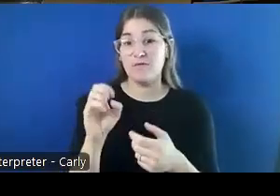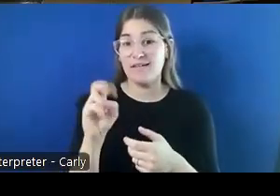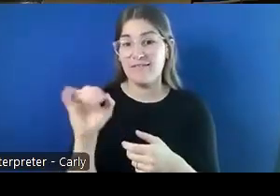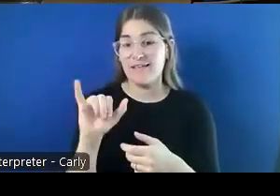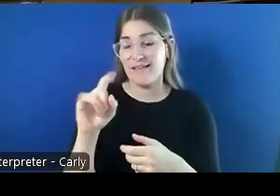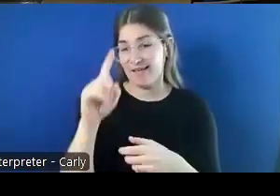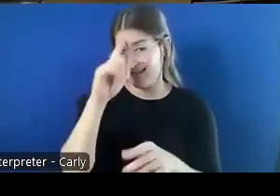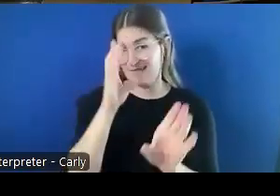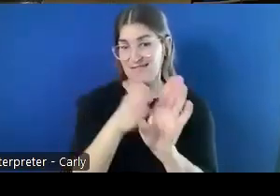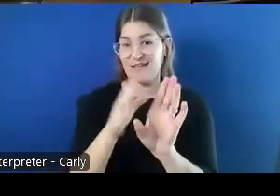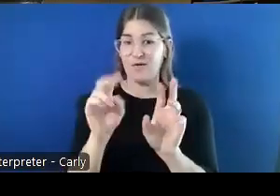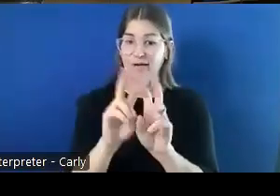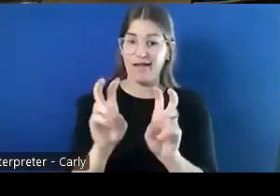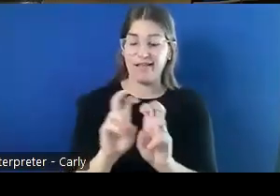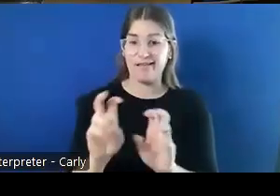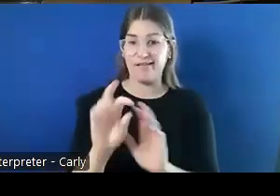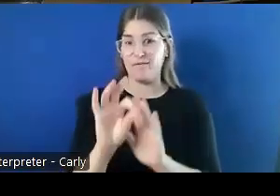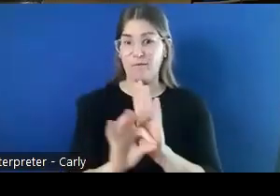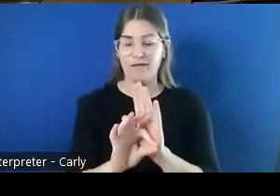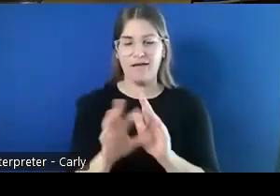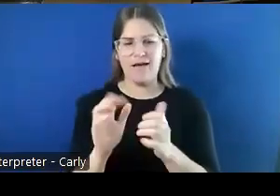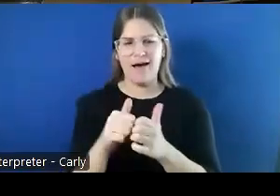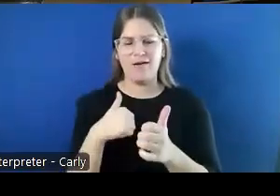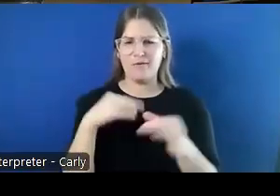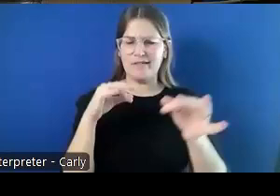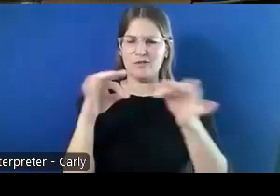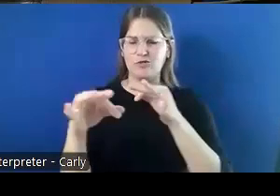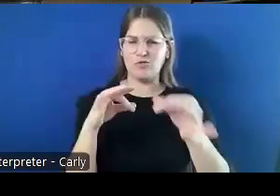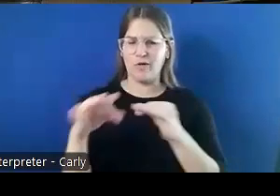know how how would you you know how how do you sort of describe all of these different diets